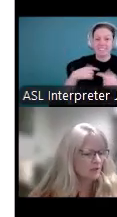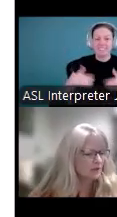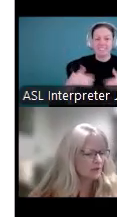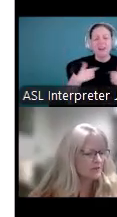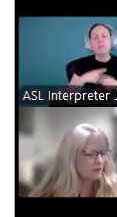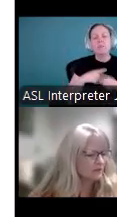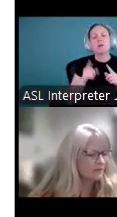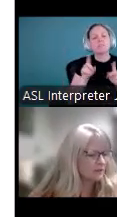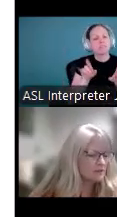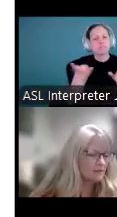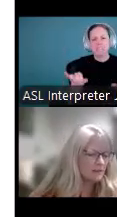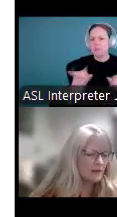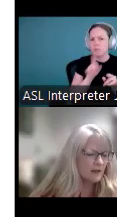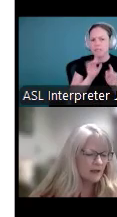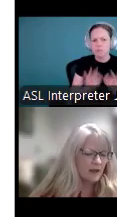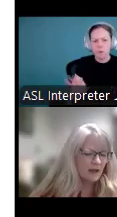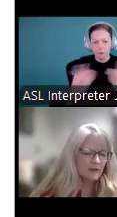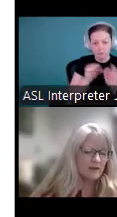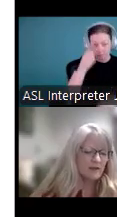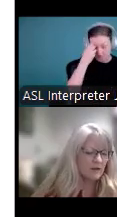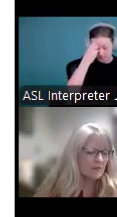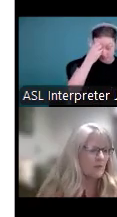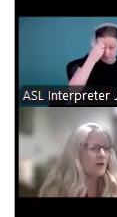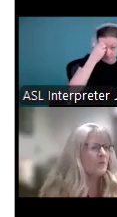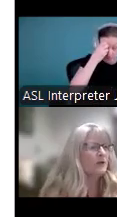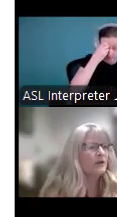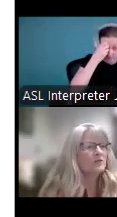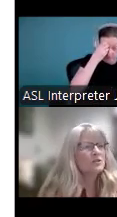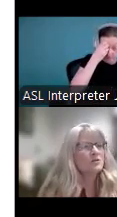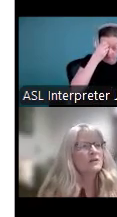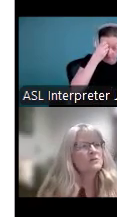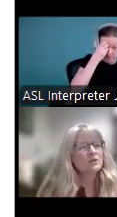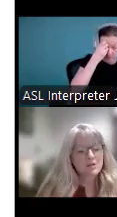childhood development, and I want to point out, too, as we're